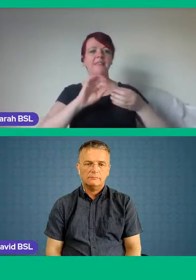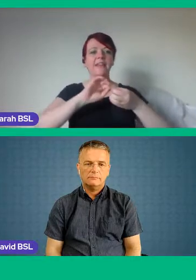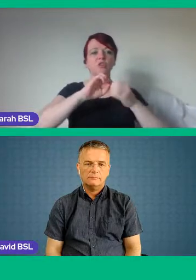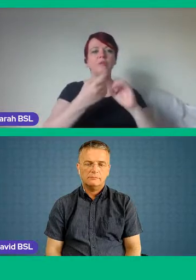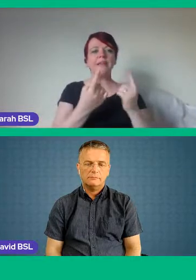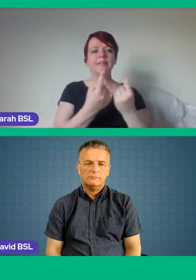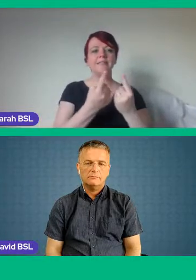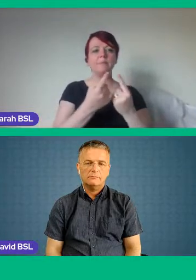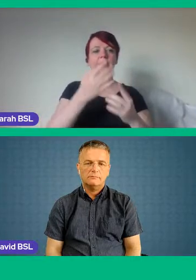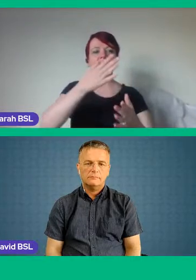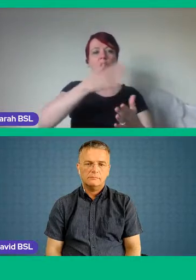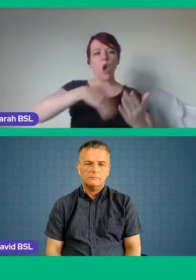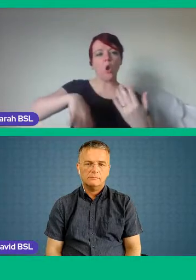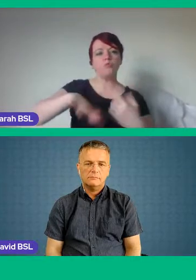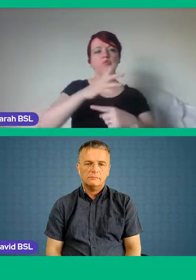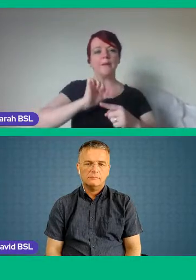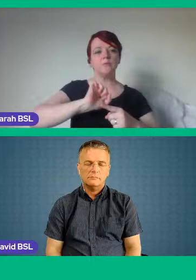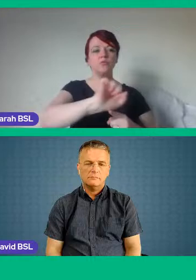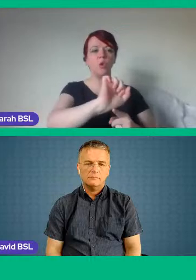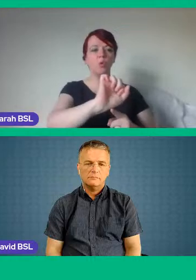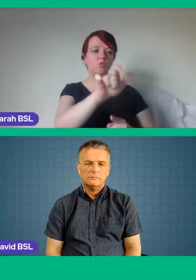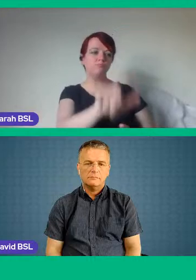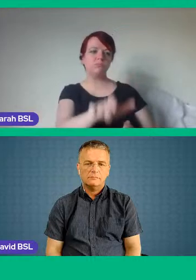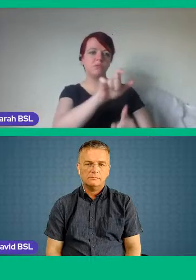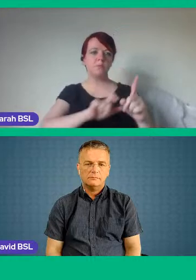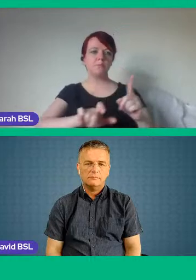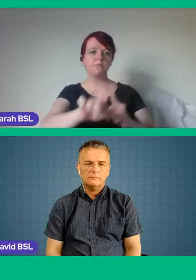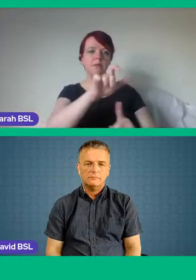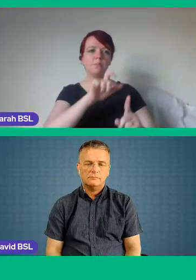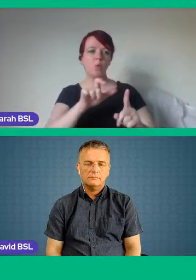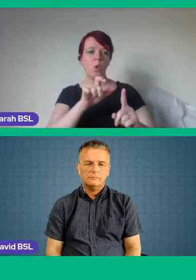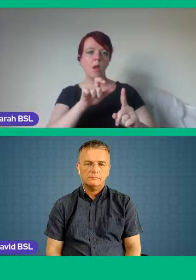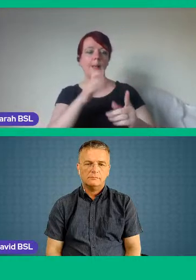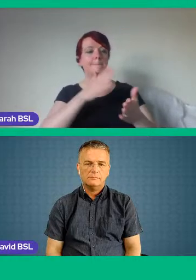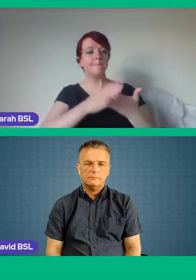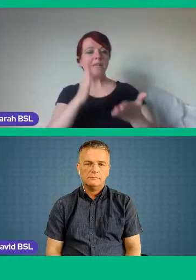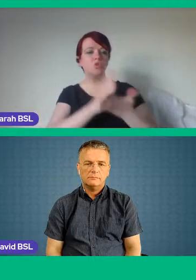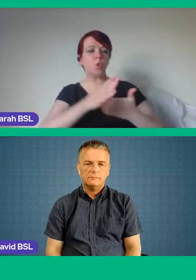And then, the purpose of it, is that